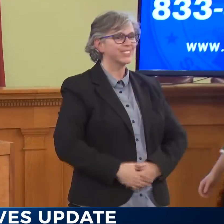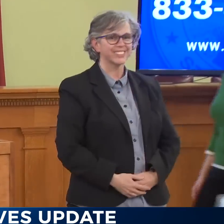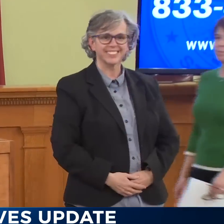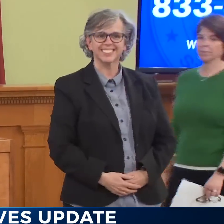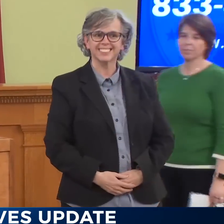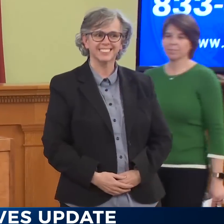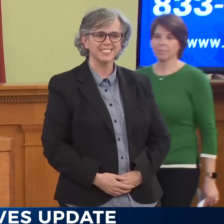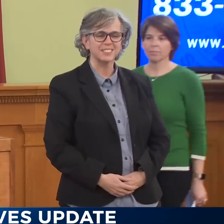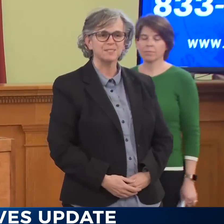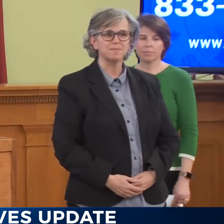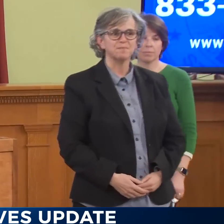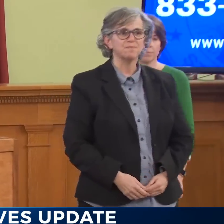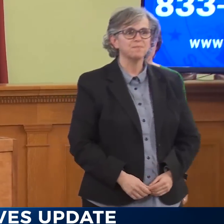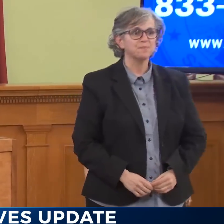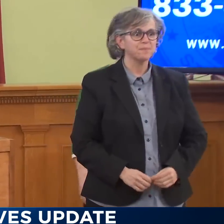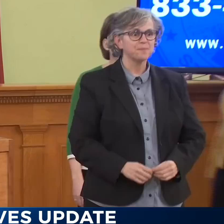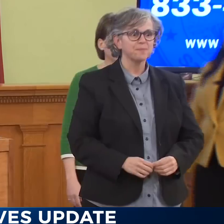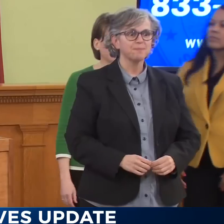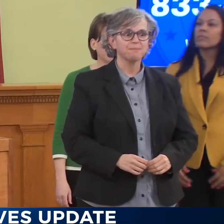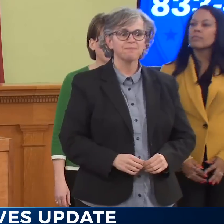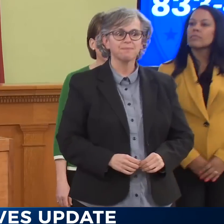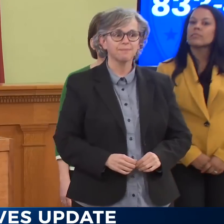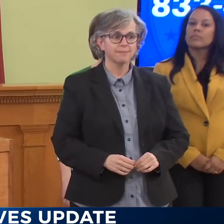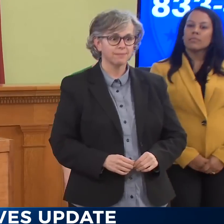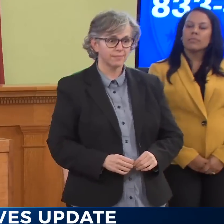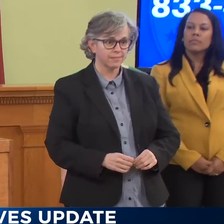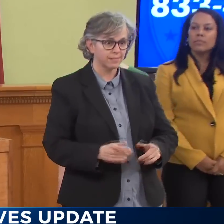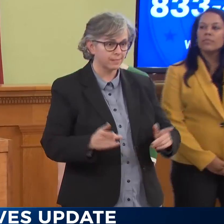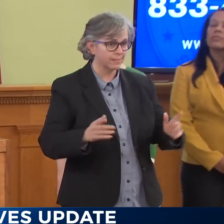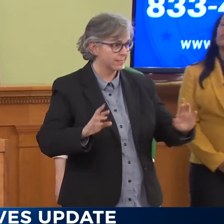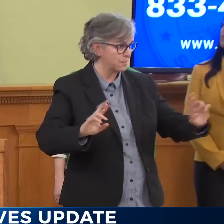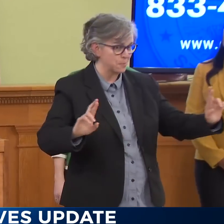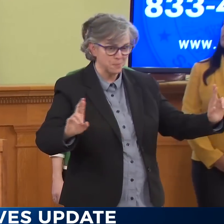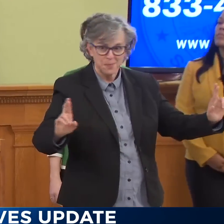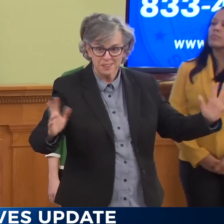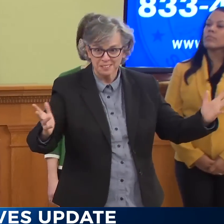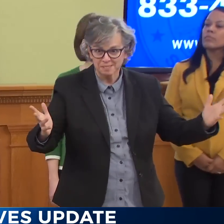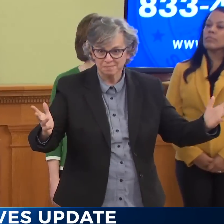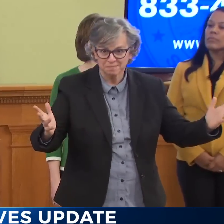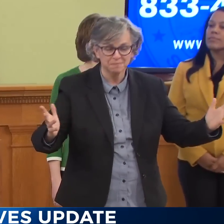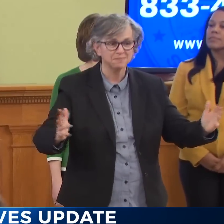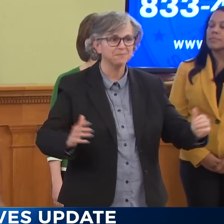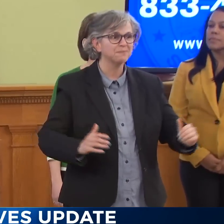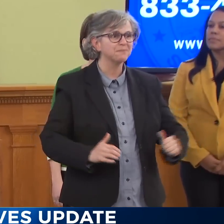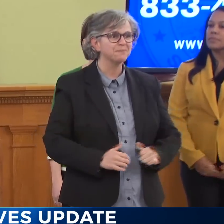GOVERNOR DeWINE AND HIS TEAM ANNOUNCING THE FIRST CASE IN OHIO AS WE LISTEN TO WHAT THE GOVERNOR HAS TO SAY.